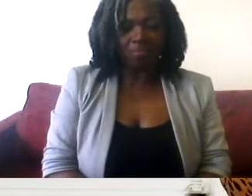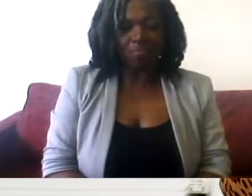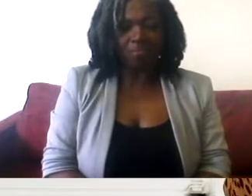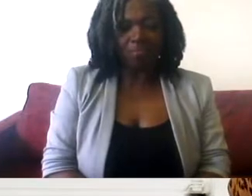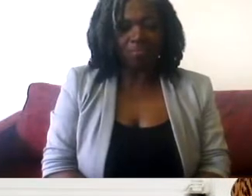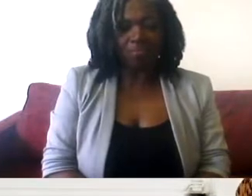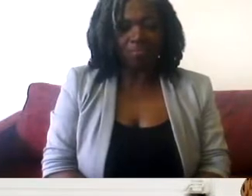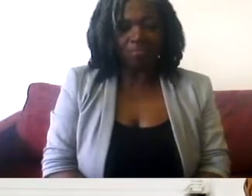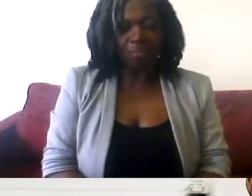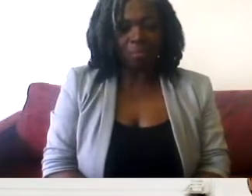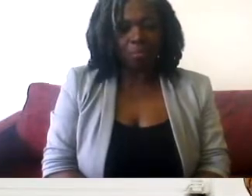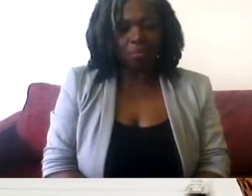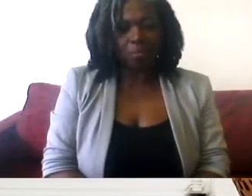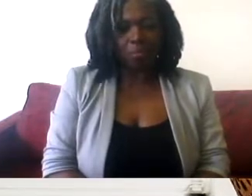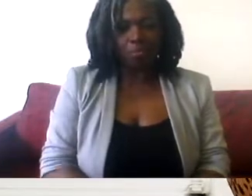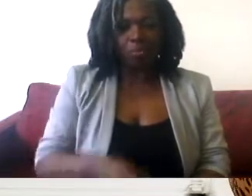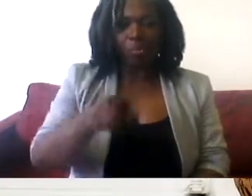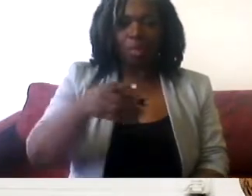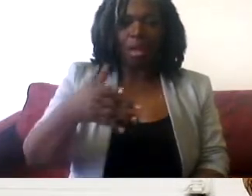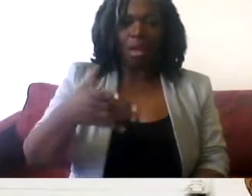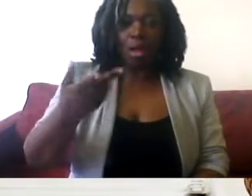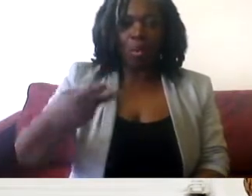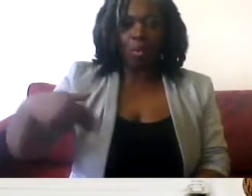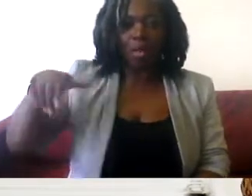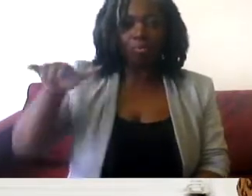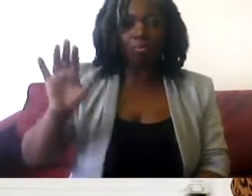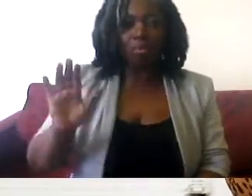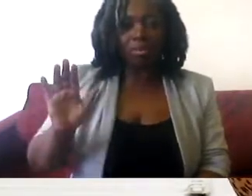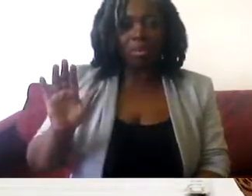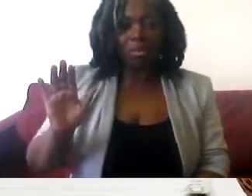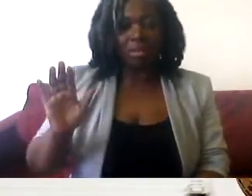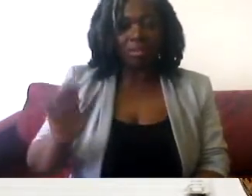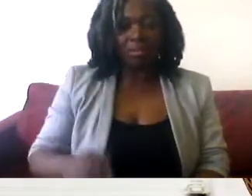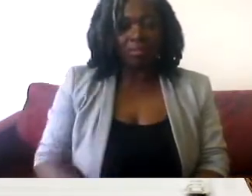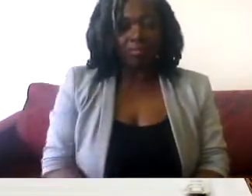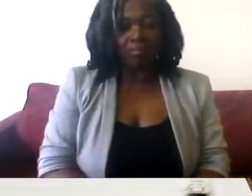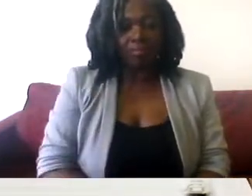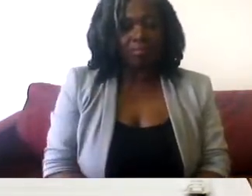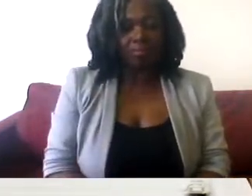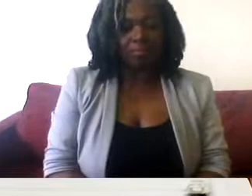let go of it just like this, and